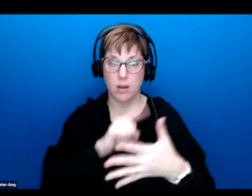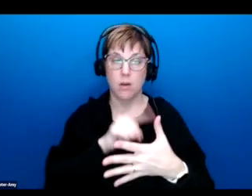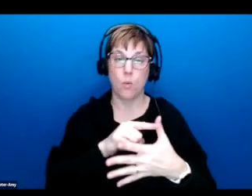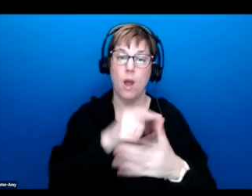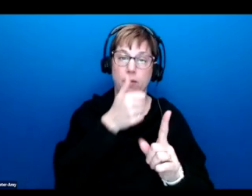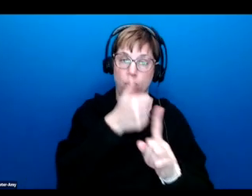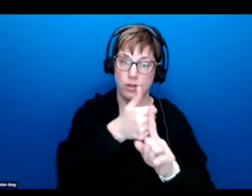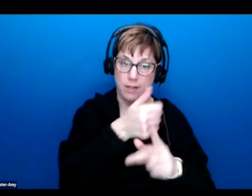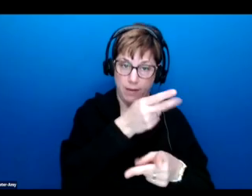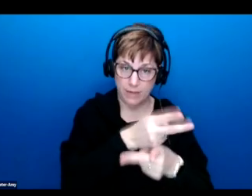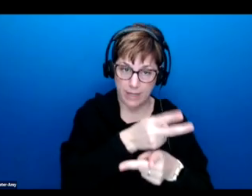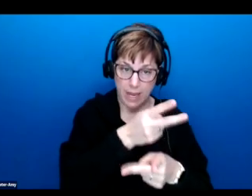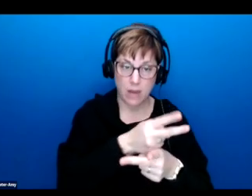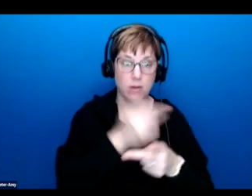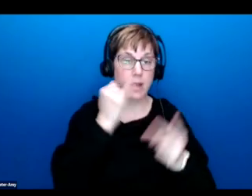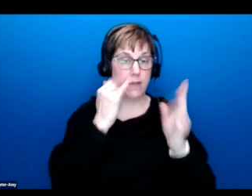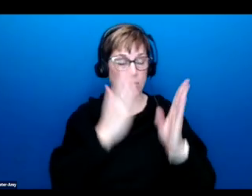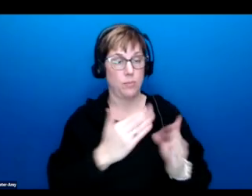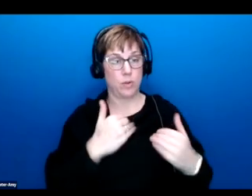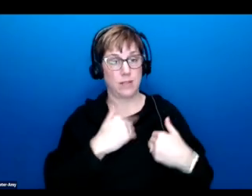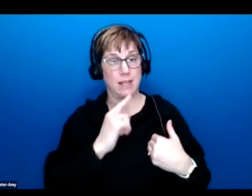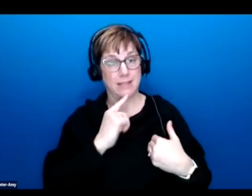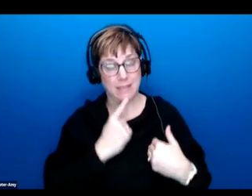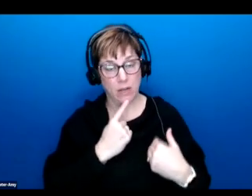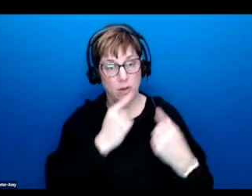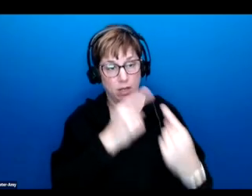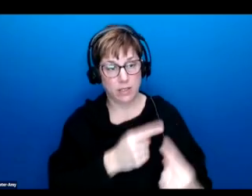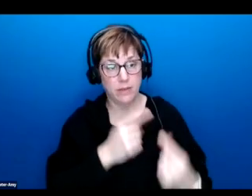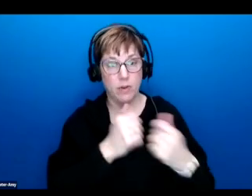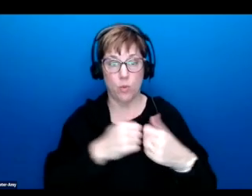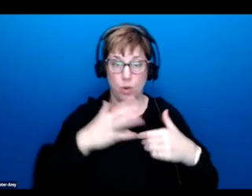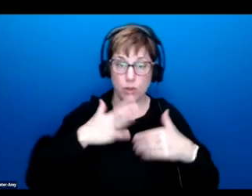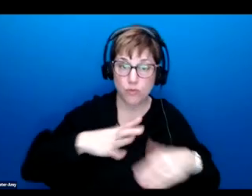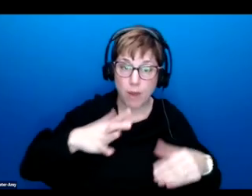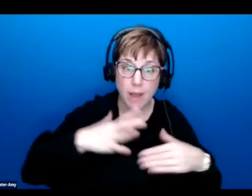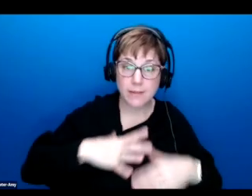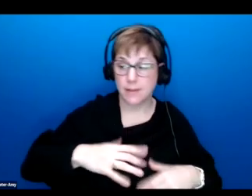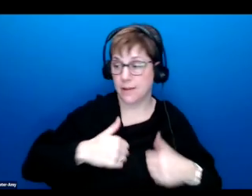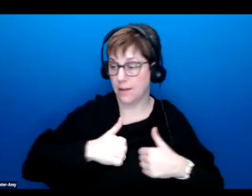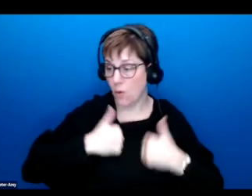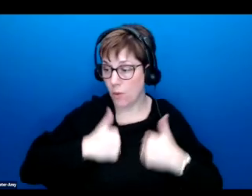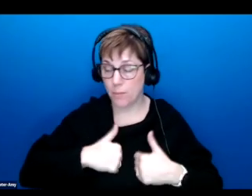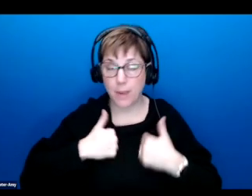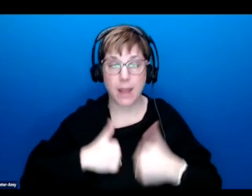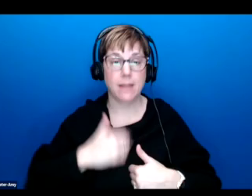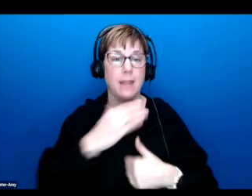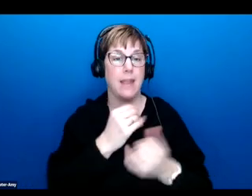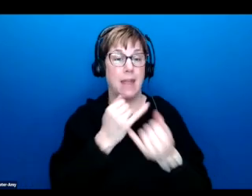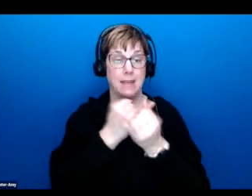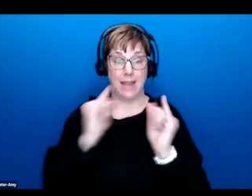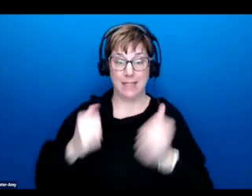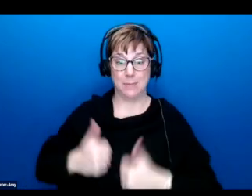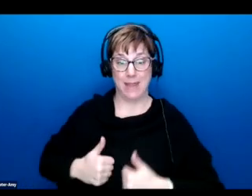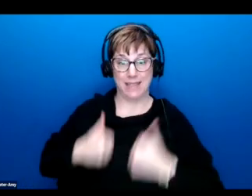asks if the person has serious difficulty with dressing or bathing, and then the independent living disability question